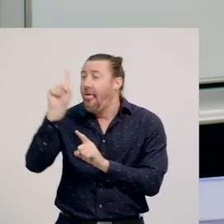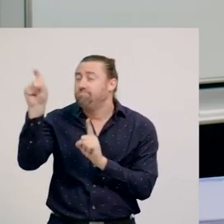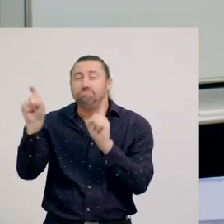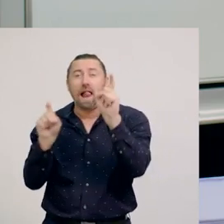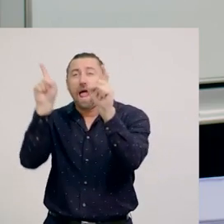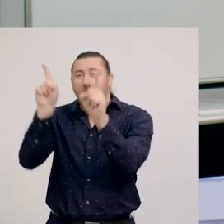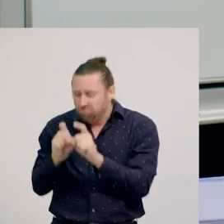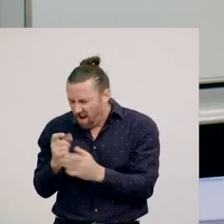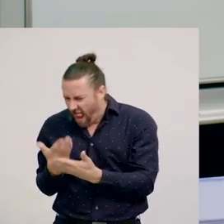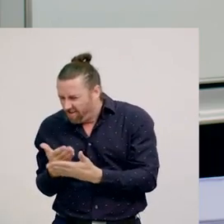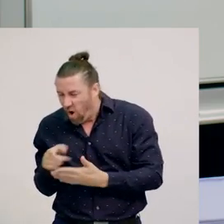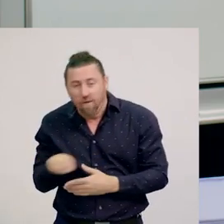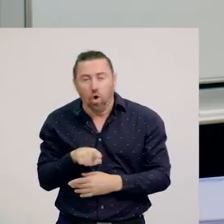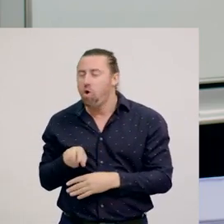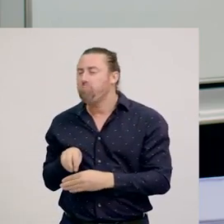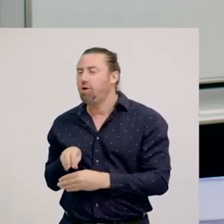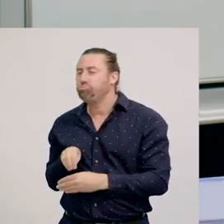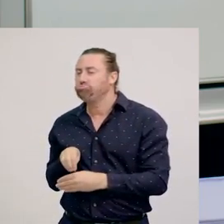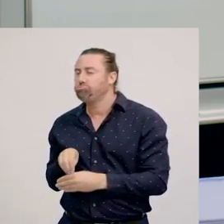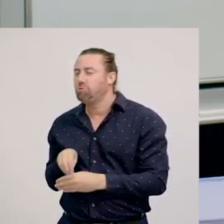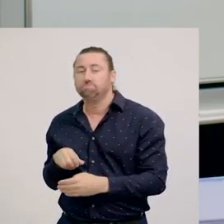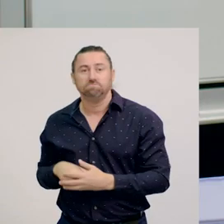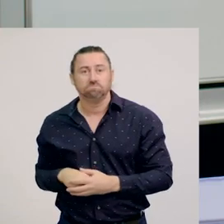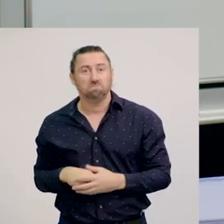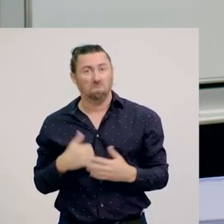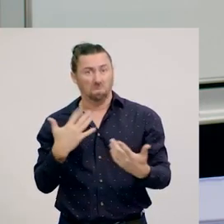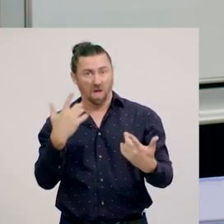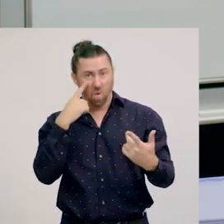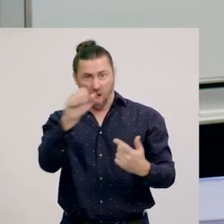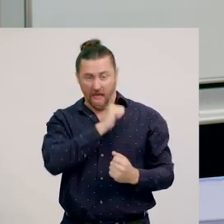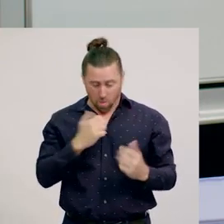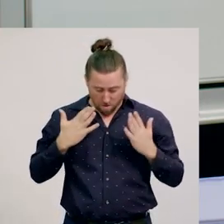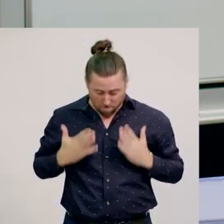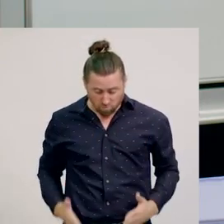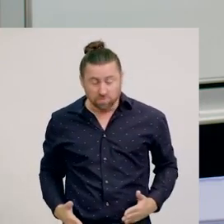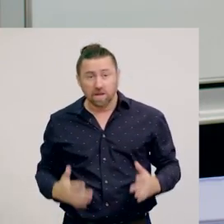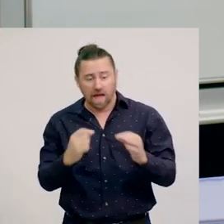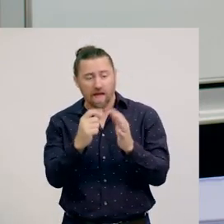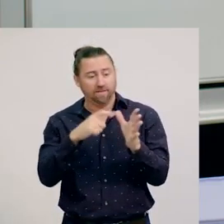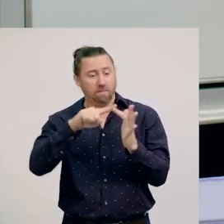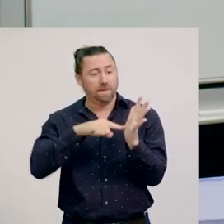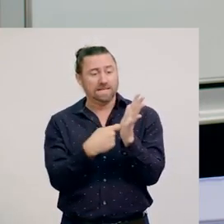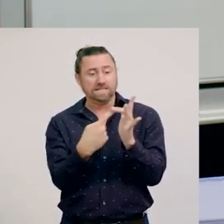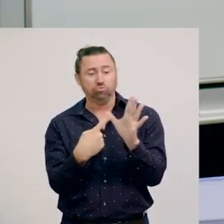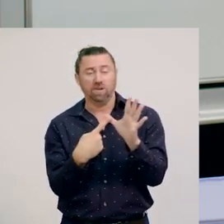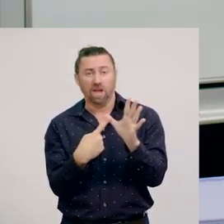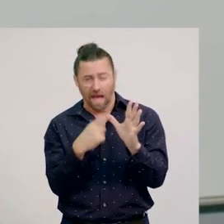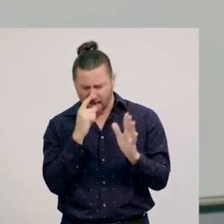Let’s look at an interaction between living things inside our bodies. While some bacteria can be harmful to our health,